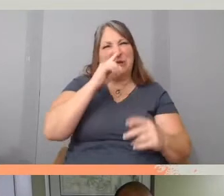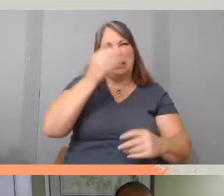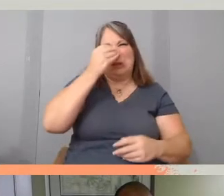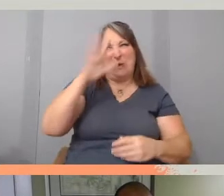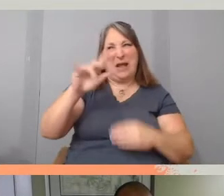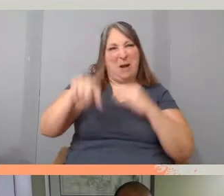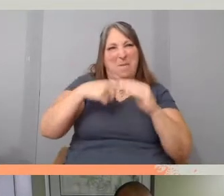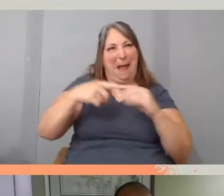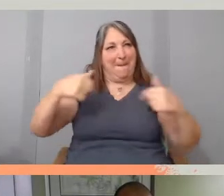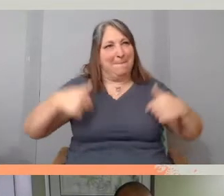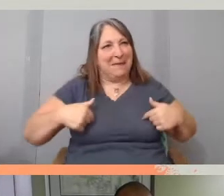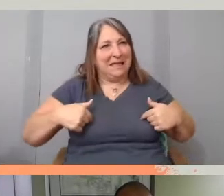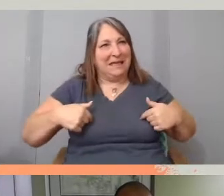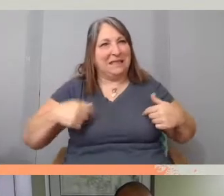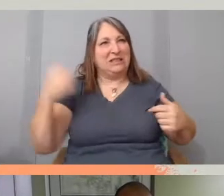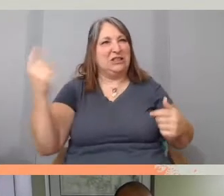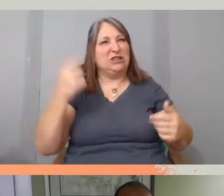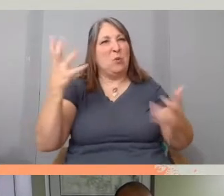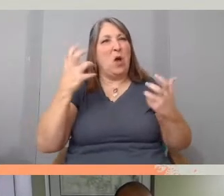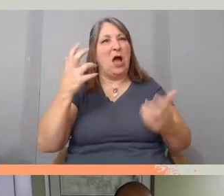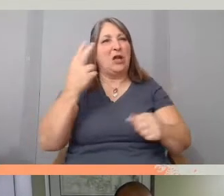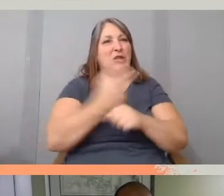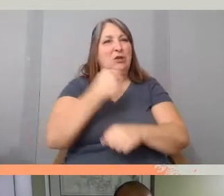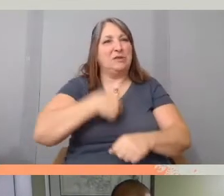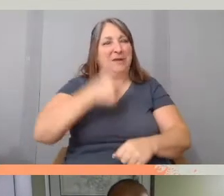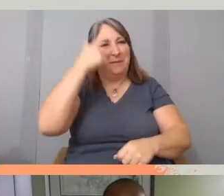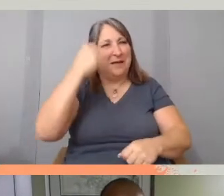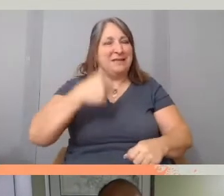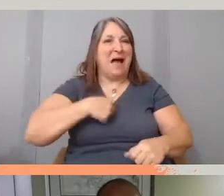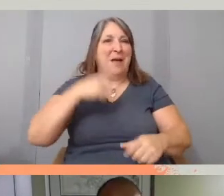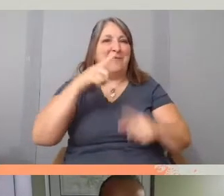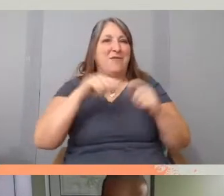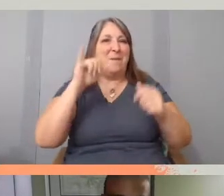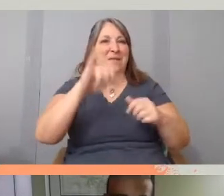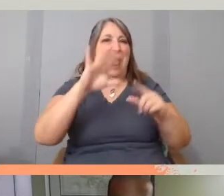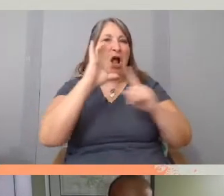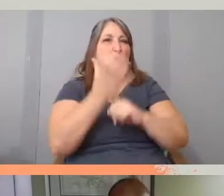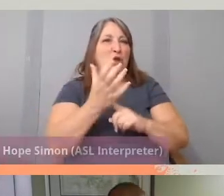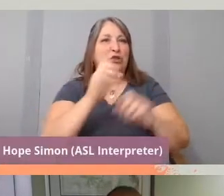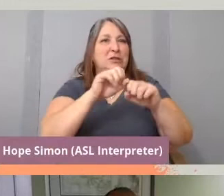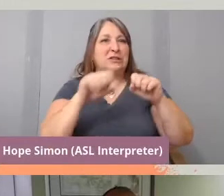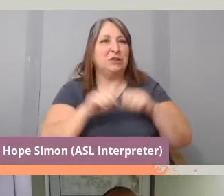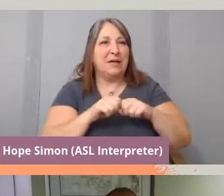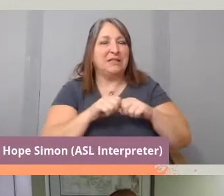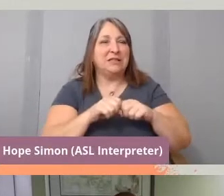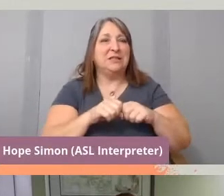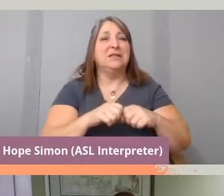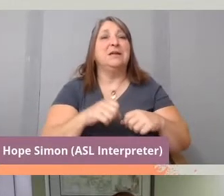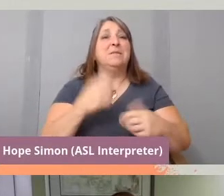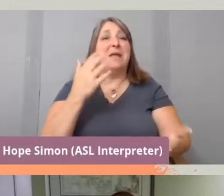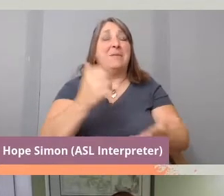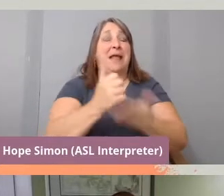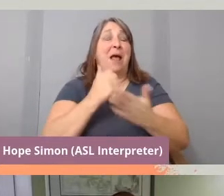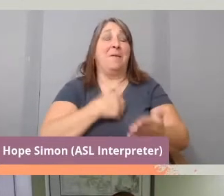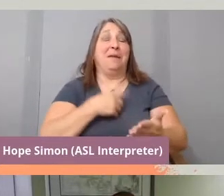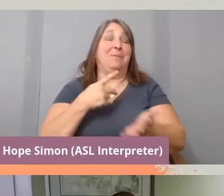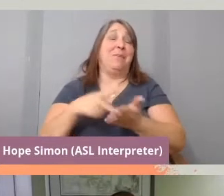And while that experience like help you somewhat monetarily it doesn't it didn't really help my career.